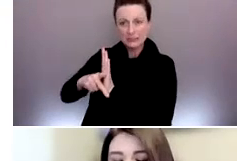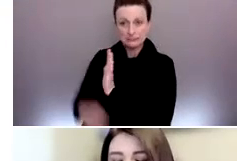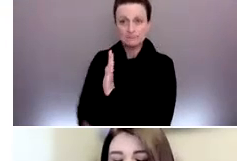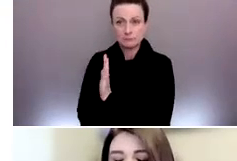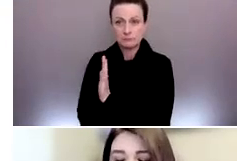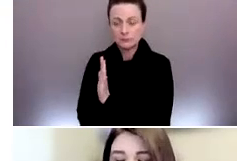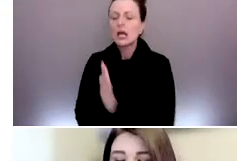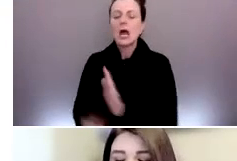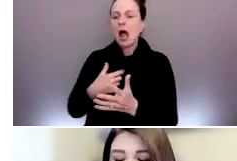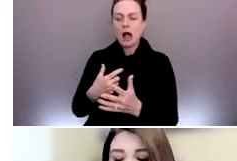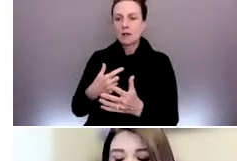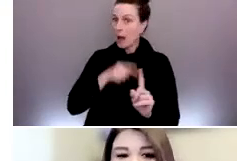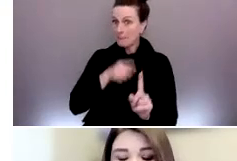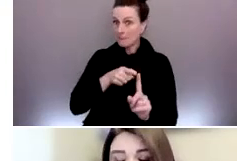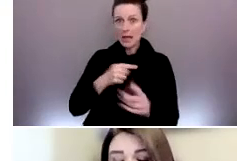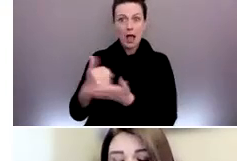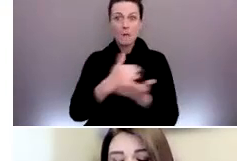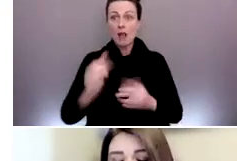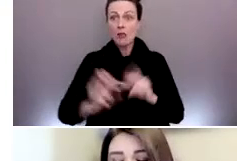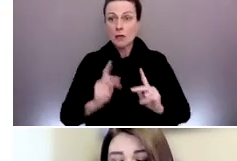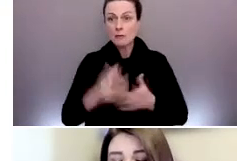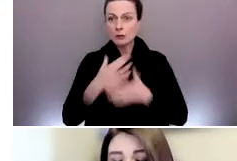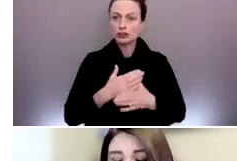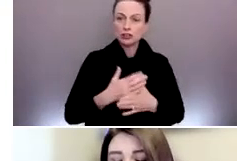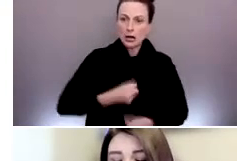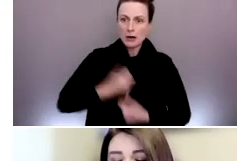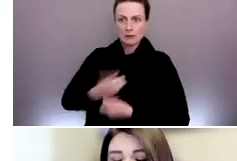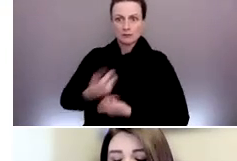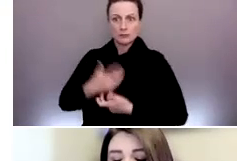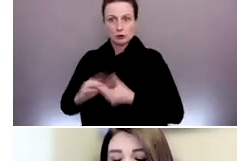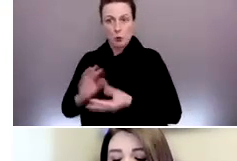my mission to help others share their voice and story, to push for positive change focused on